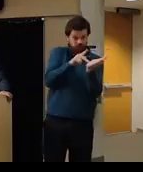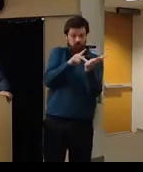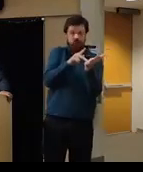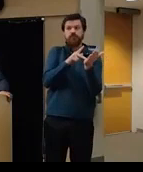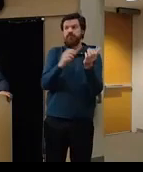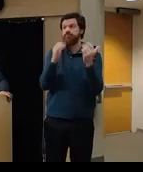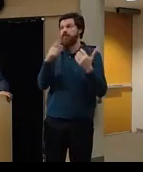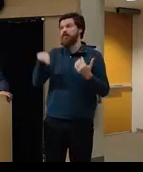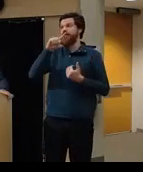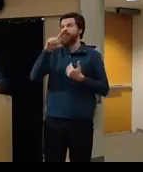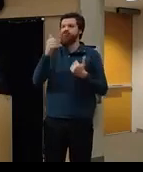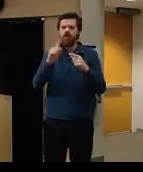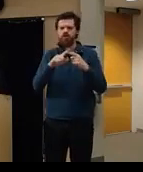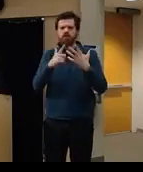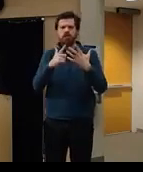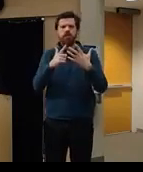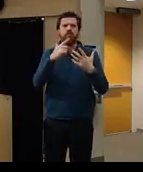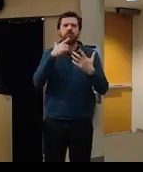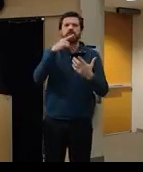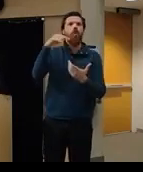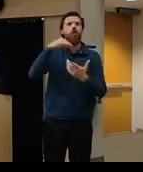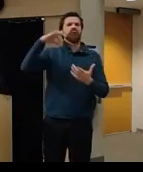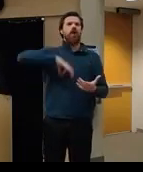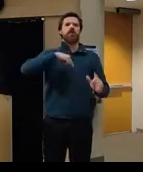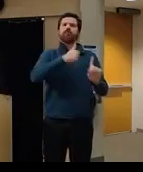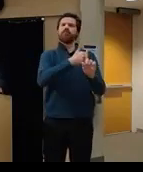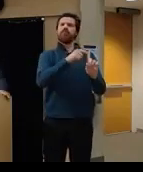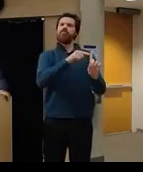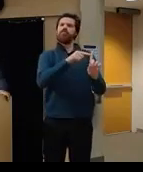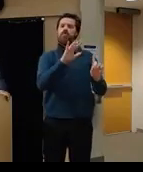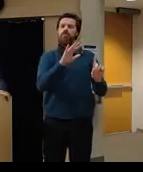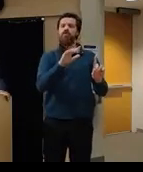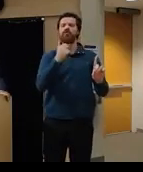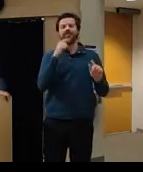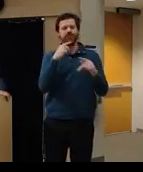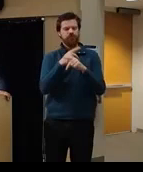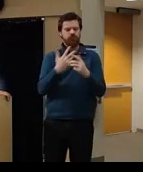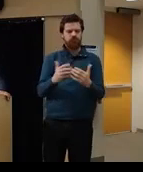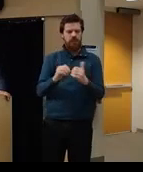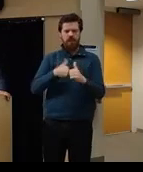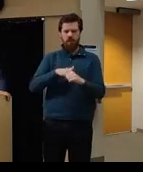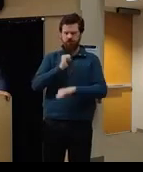people always trying to Vive for credibility uh tried to figure out how can we establish ourselves